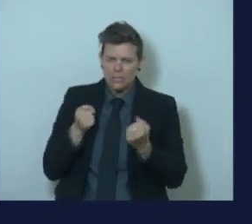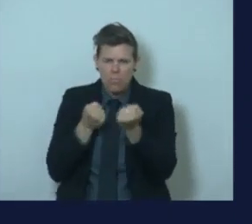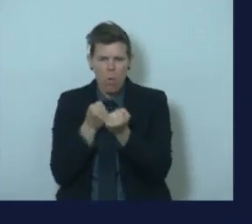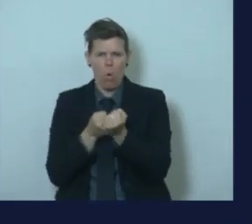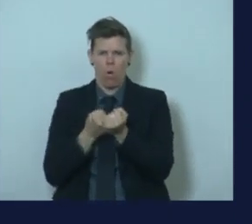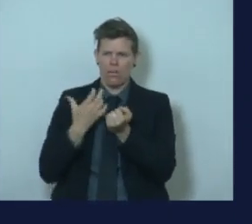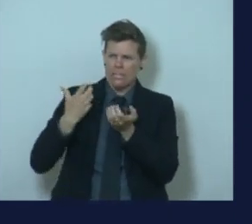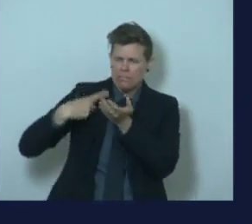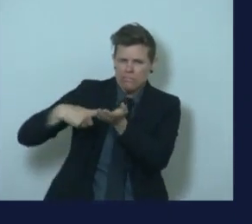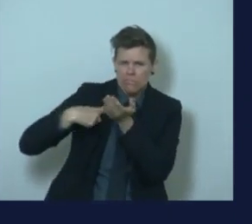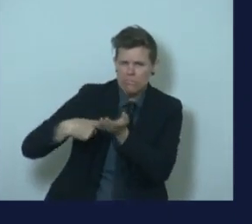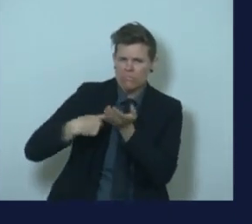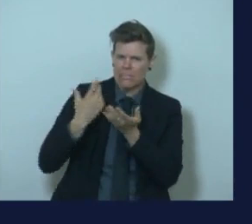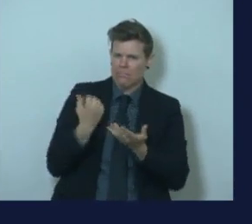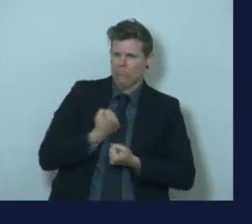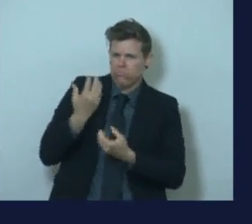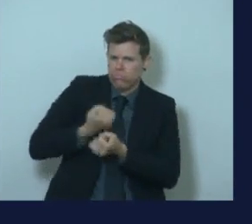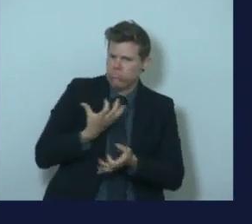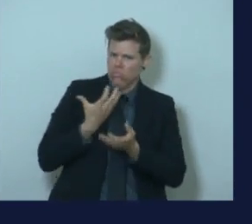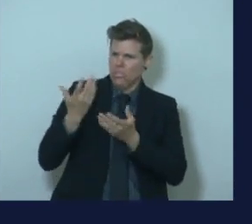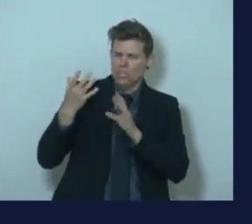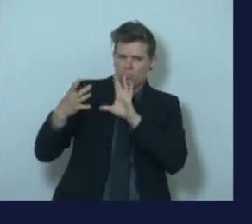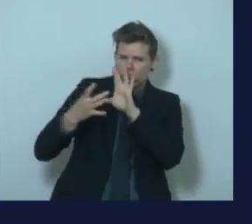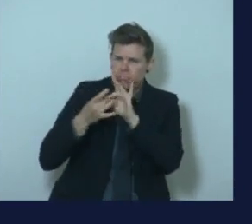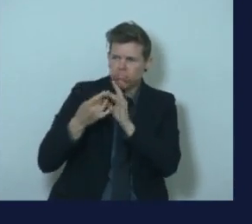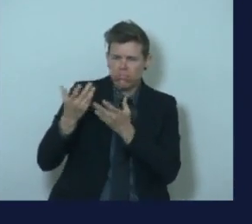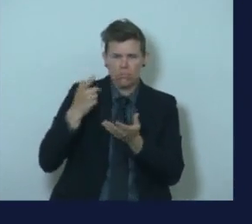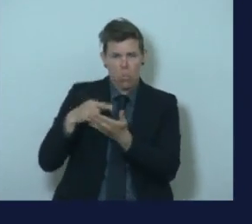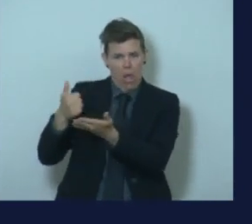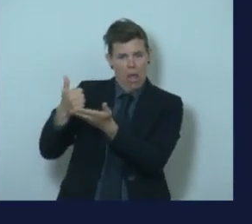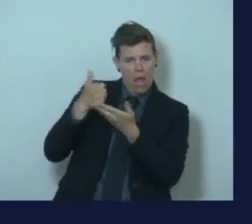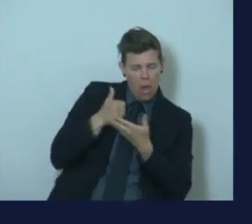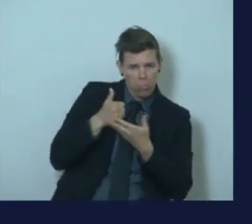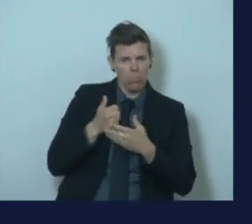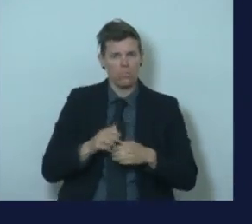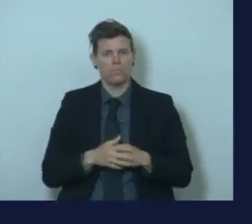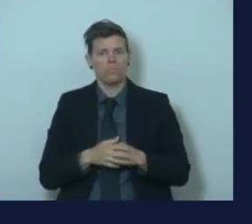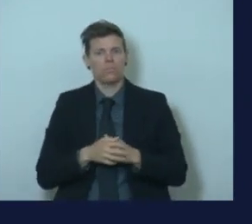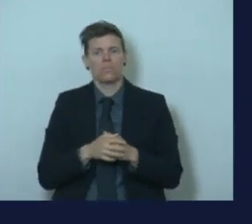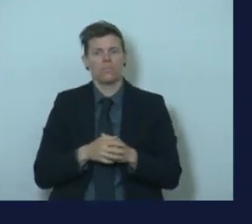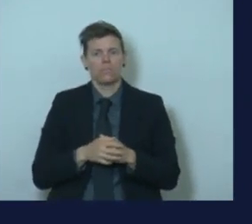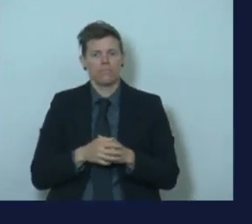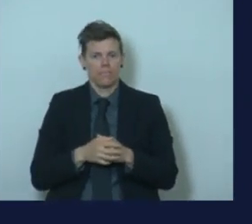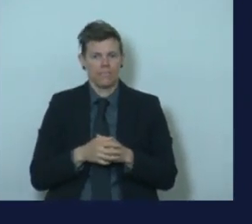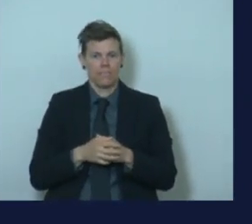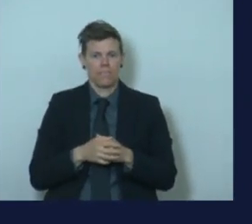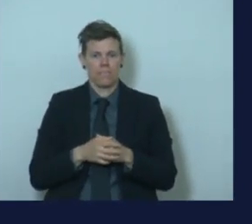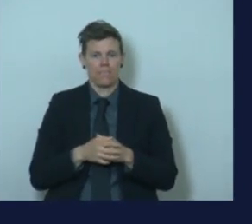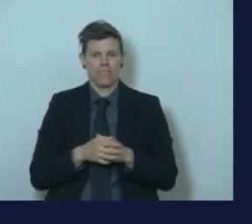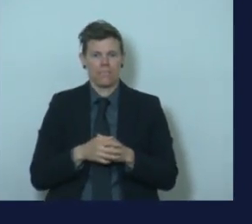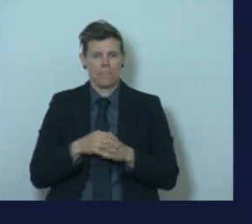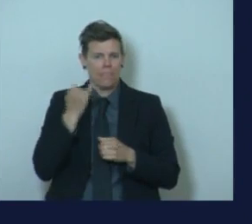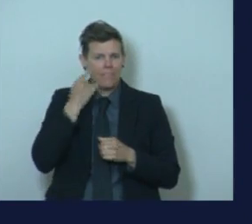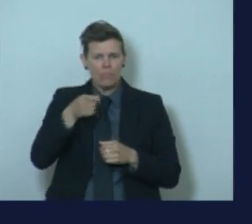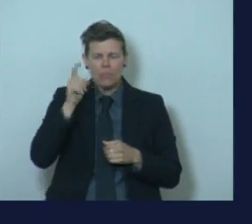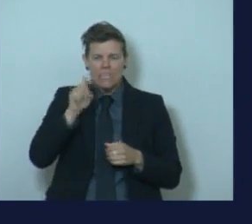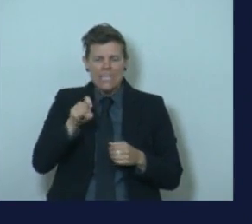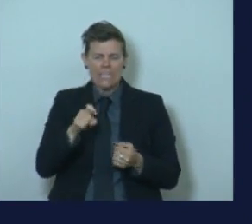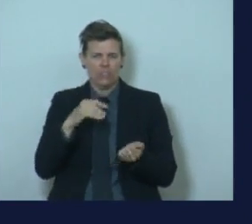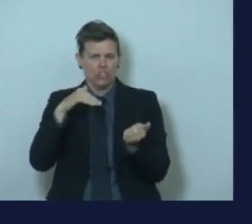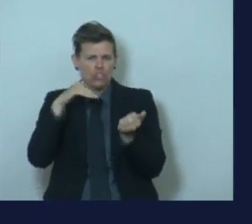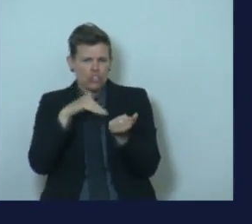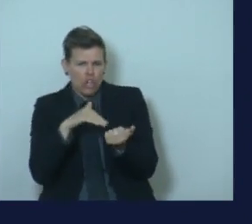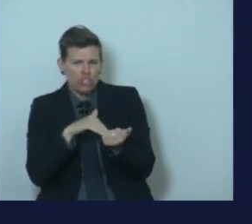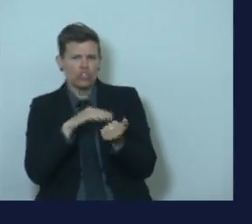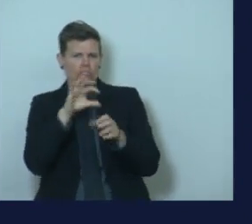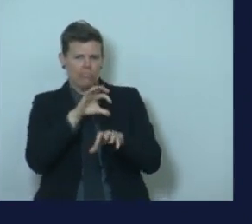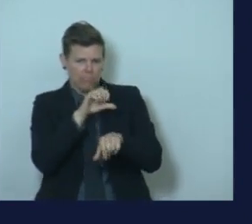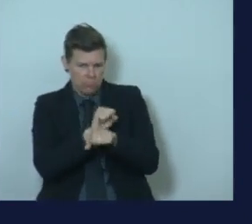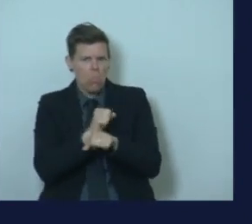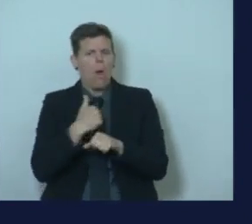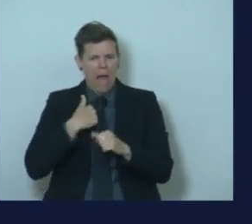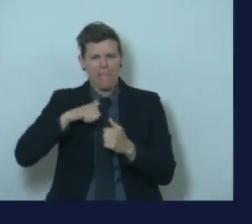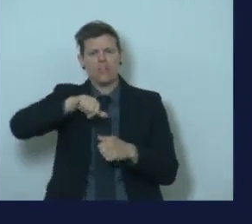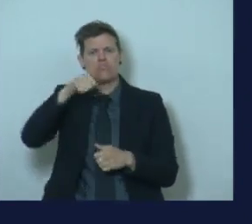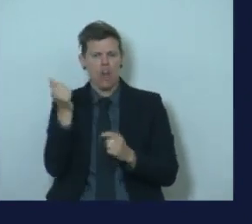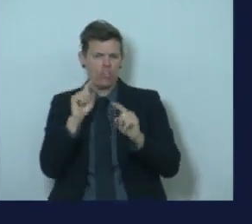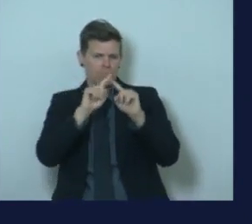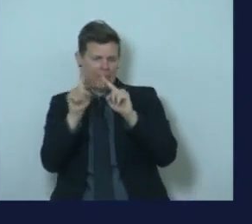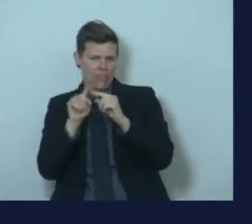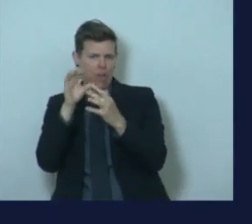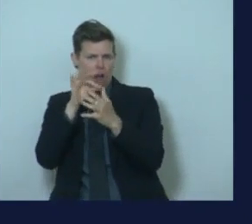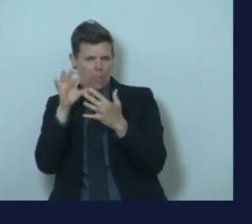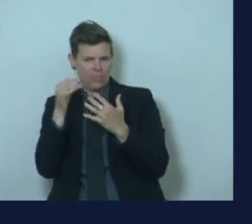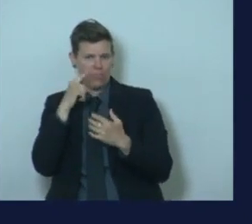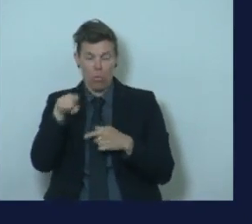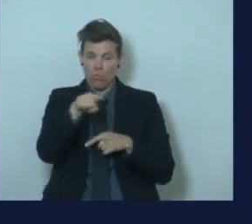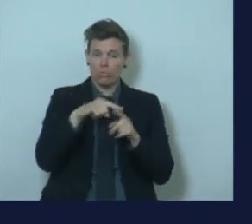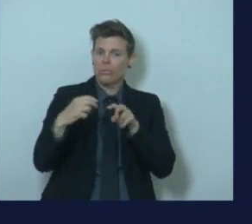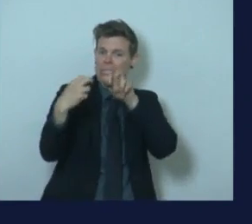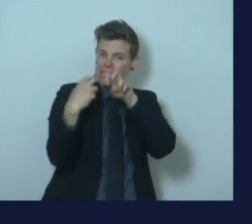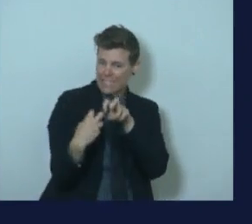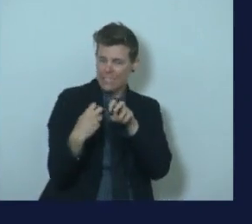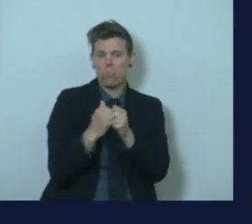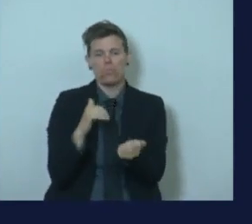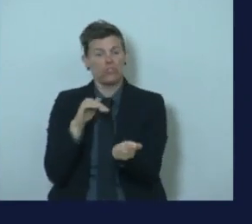TO JUST TALK YOU THROUGH WHAT YOU MIGHT NEED OR WHAT IS AVAILABLE AND TO MAKE SURE THAT IF YOU DETERMINE YOU TO SEE A HEALTH CARE PROFESSIONAL, THAT WE HAVE ANY NUMBER OF VEHICLES